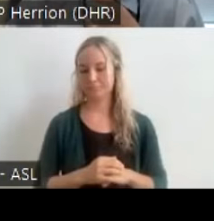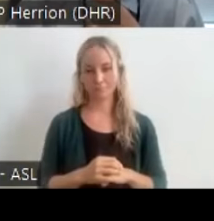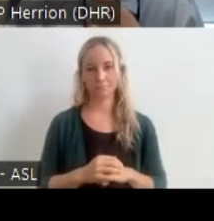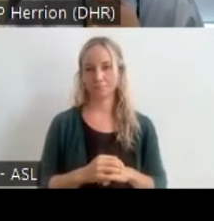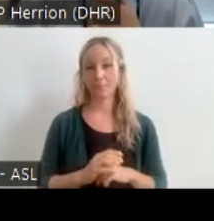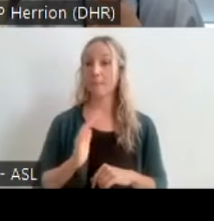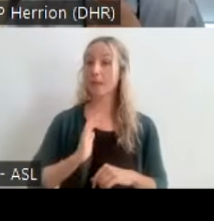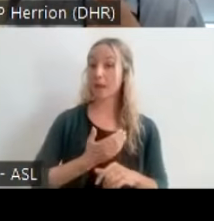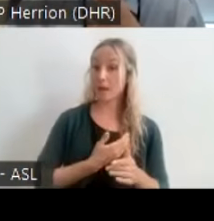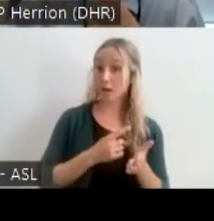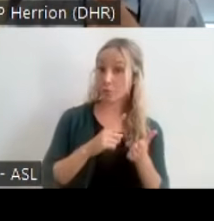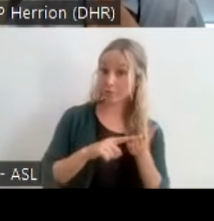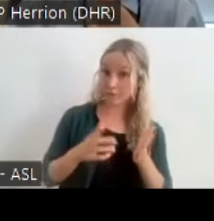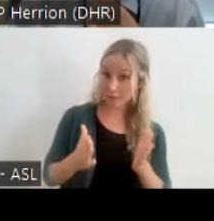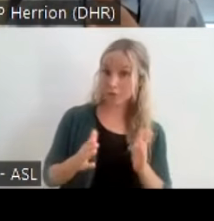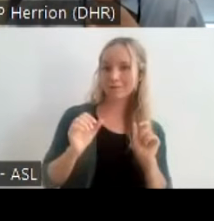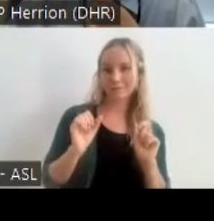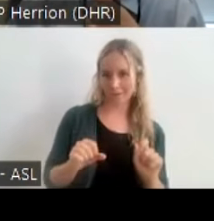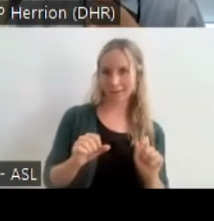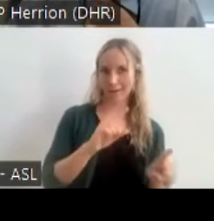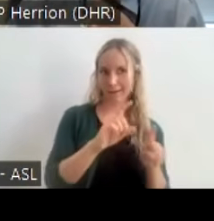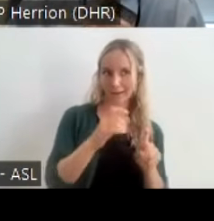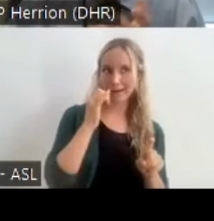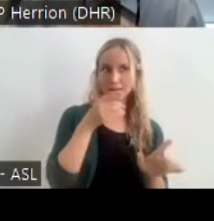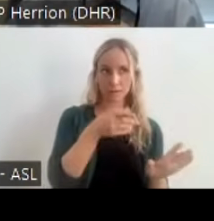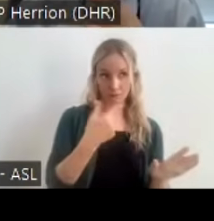filed with us in order for our agency to determine whether or